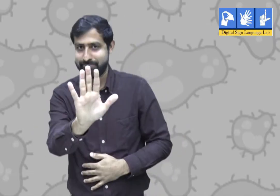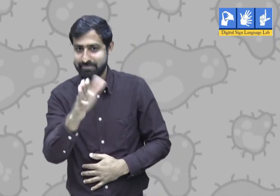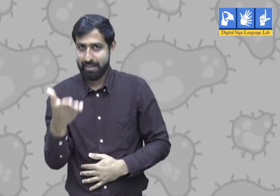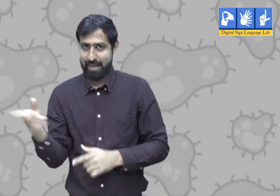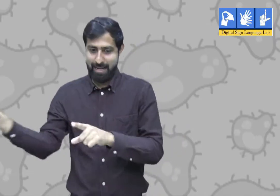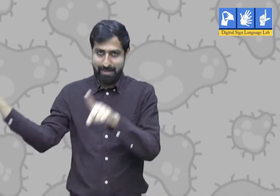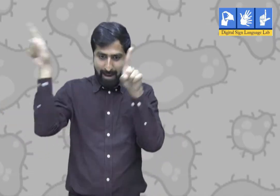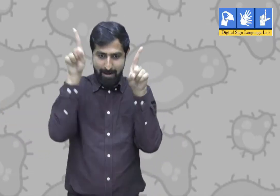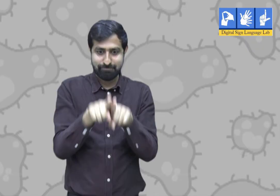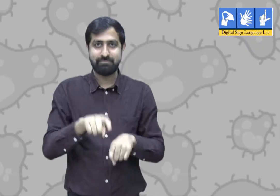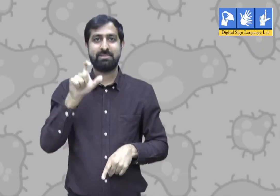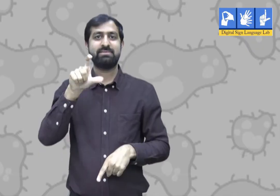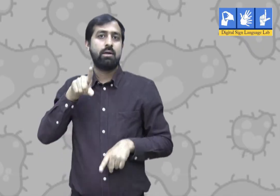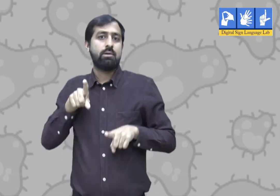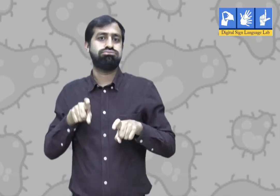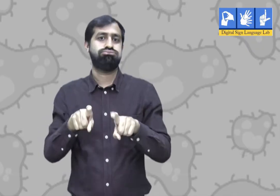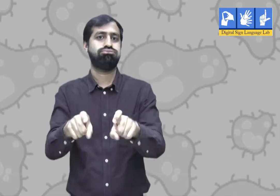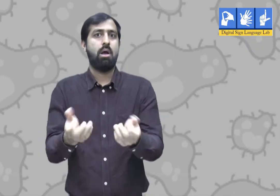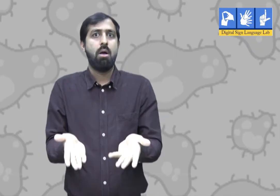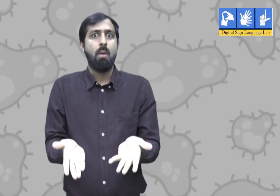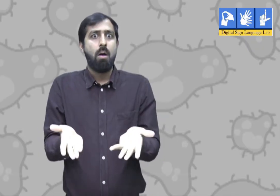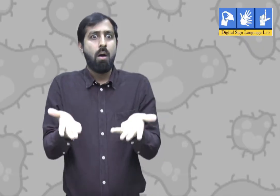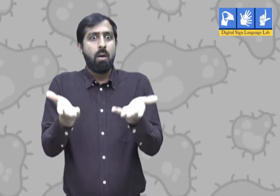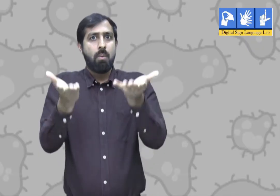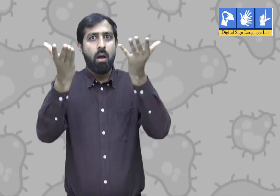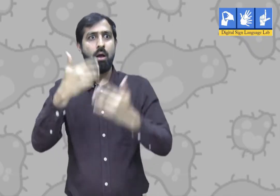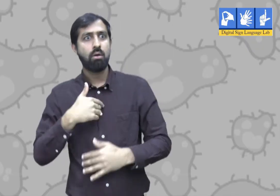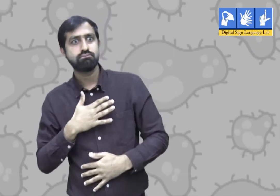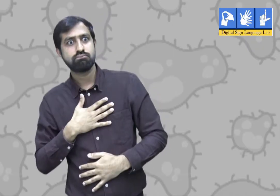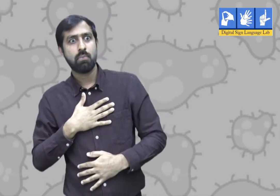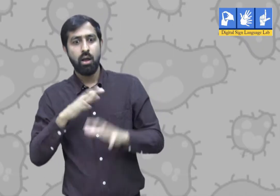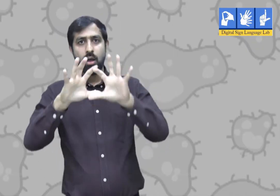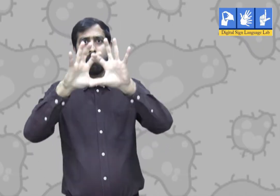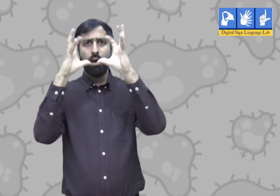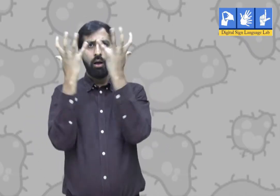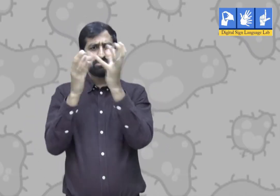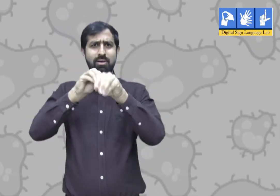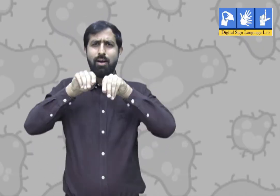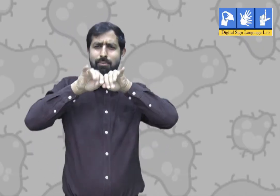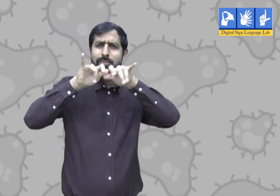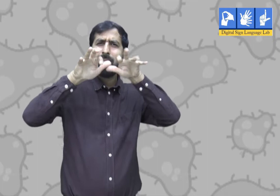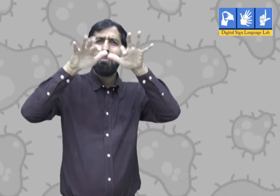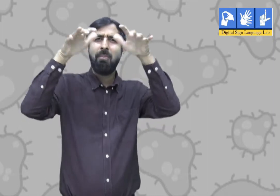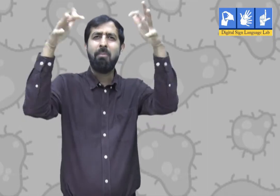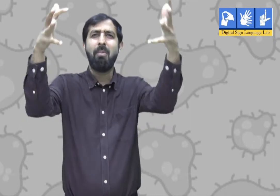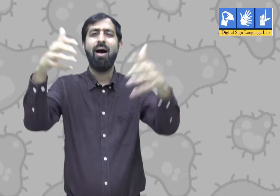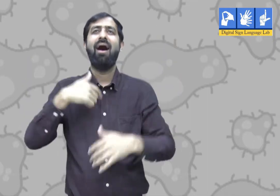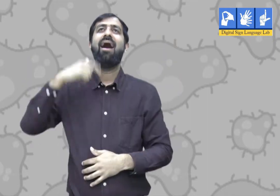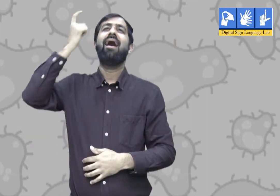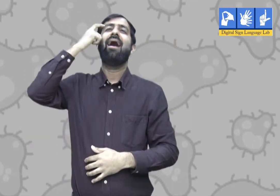Looks like we are in a similar situation with a different virus infecting humans. Today we are experiencing the similar situation. The Corona virus is increasing rapidly across the globe.